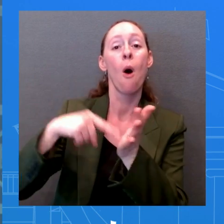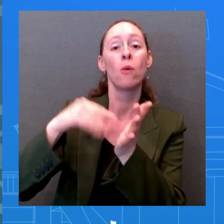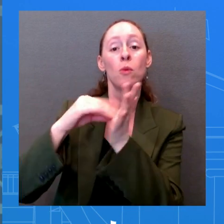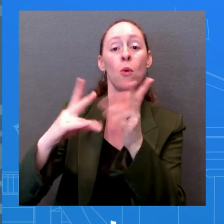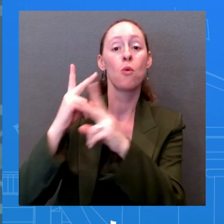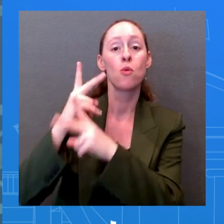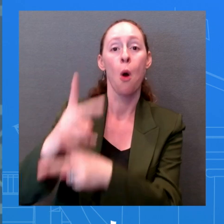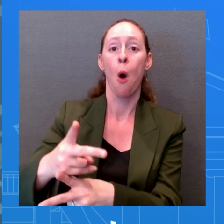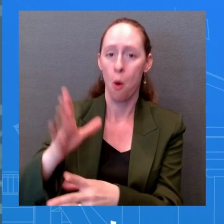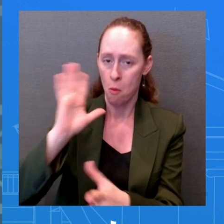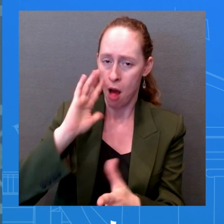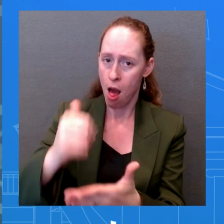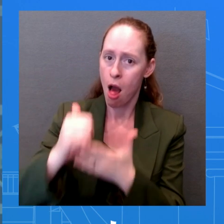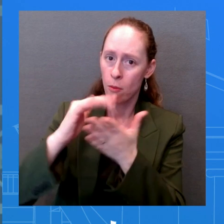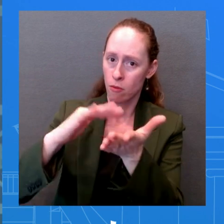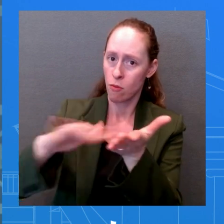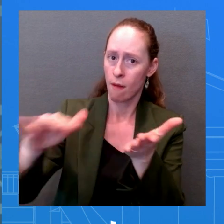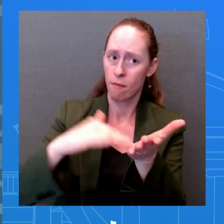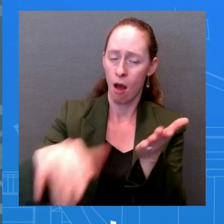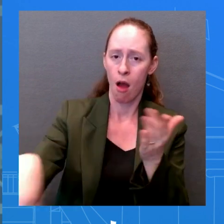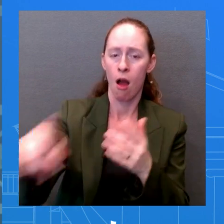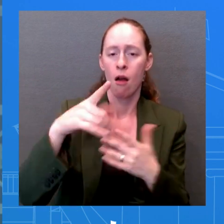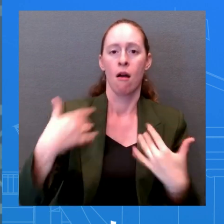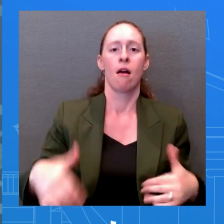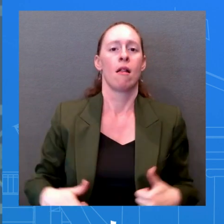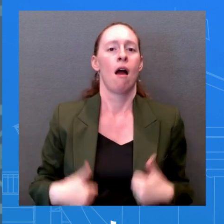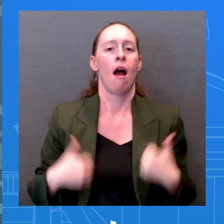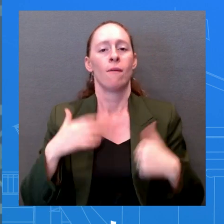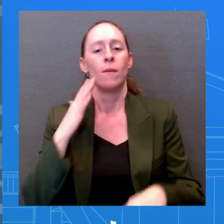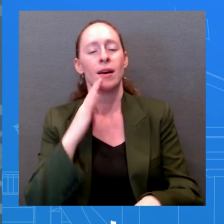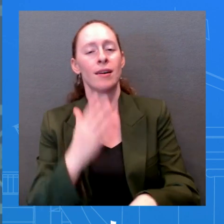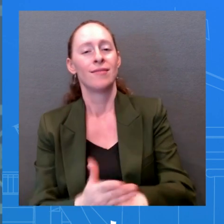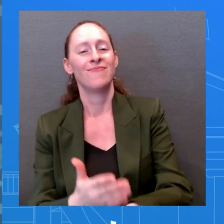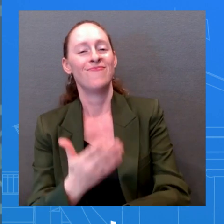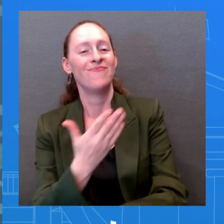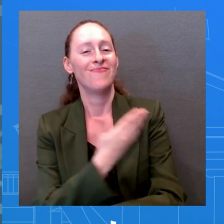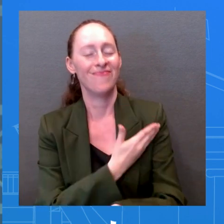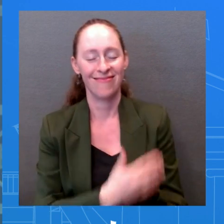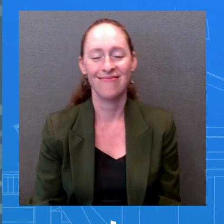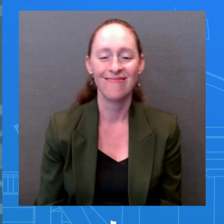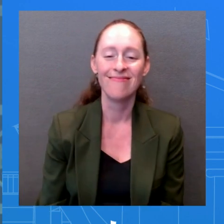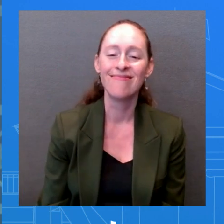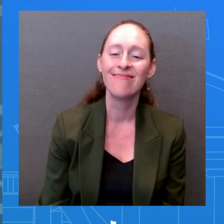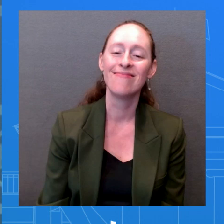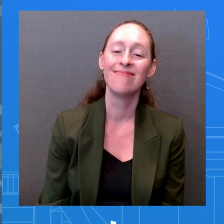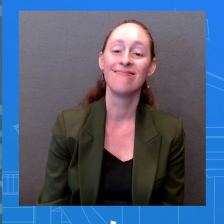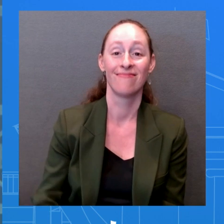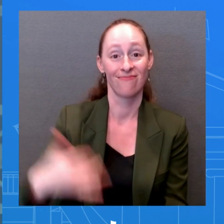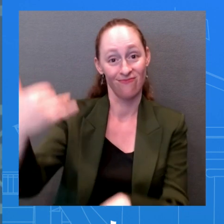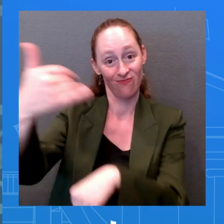to kick off the White House celebration of Hispanic Heritage Month, where he will honor the contributions